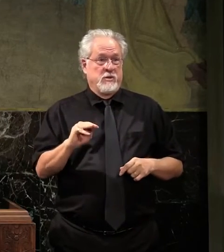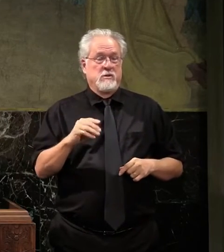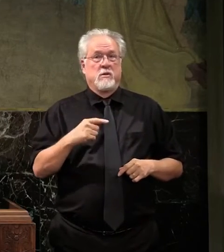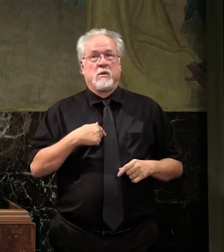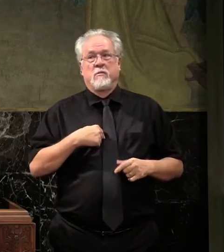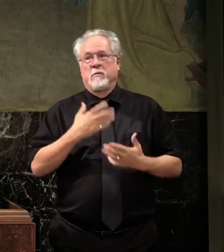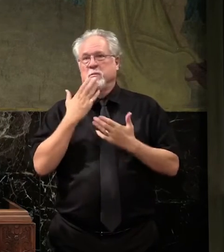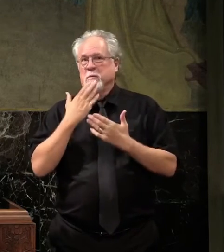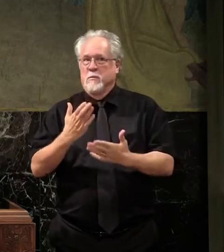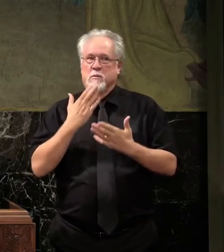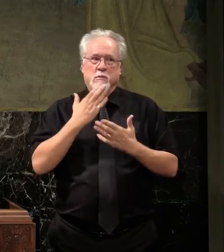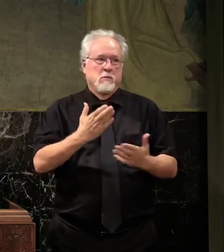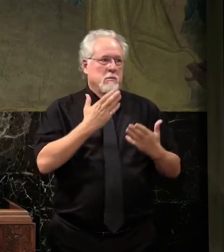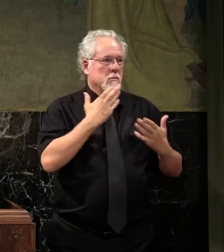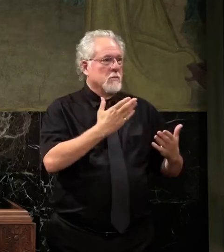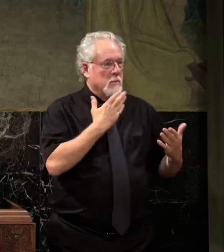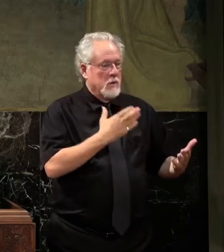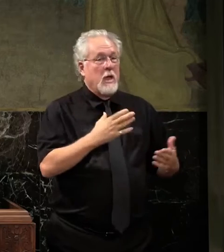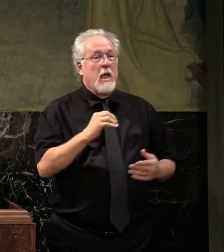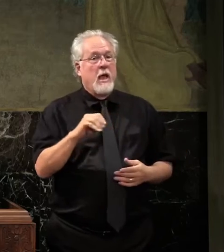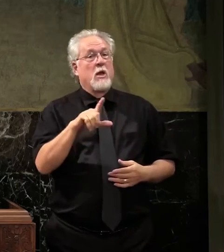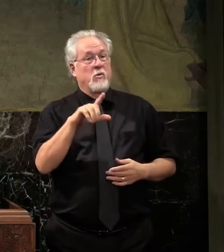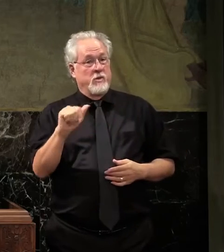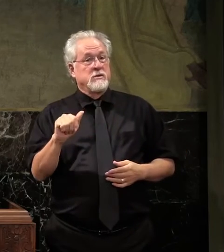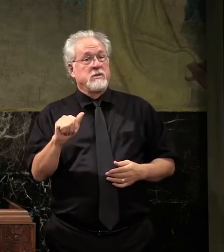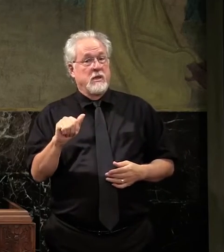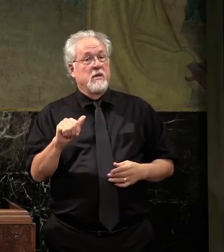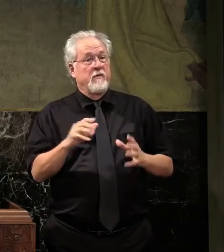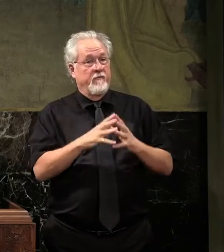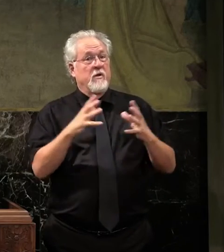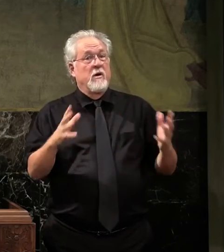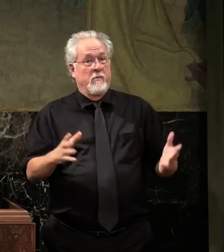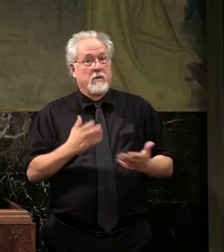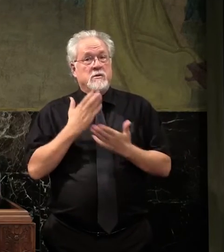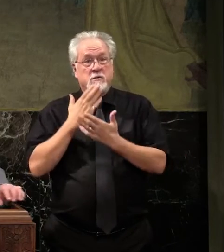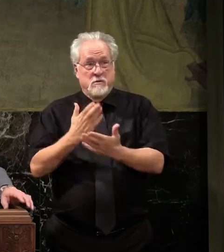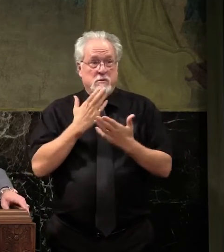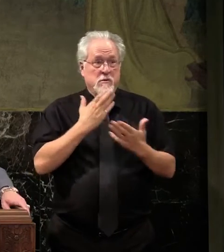much indebted and the state of Louisiana is very much indebted, students in higher